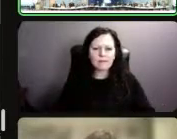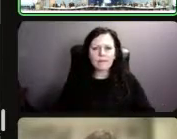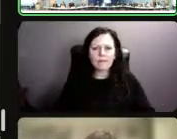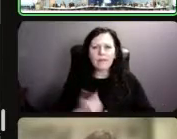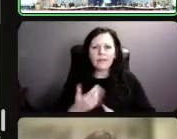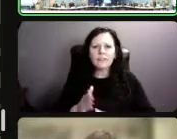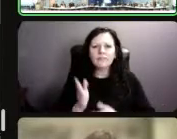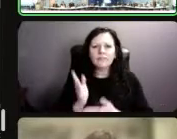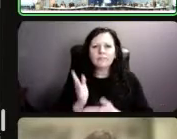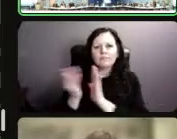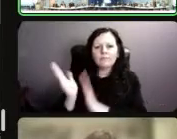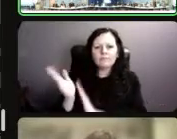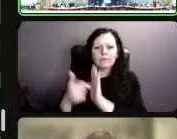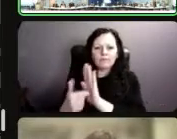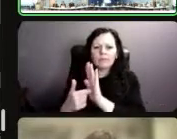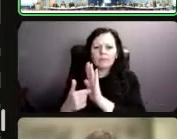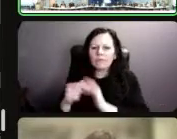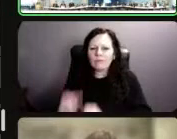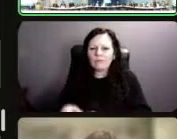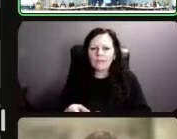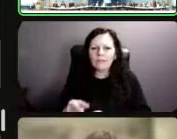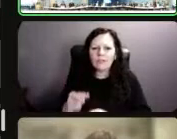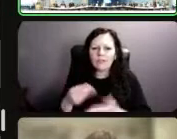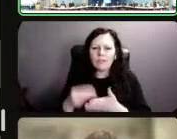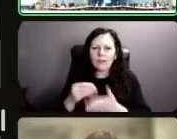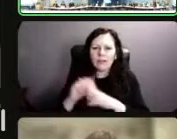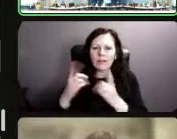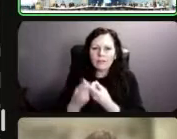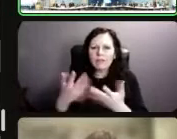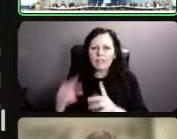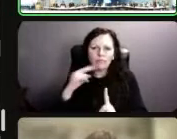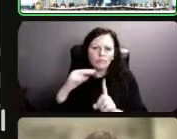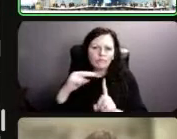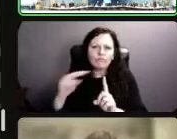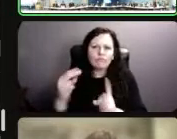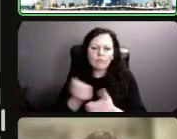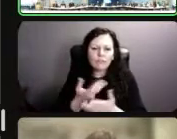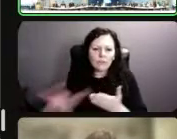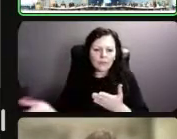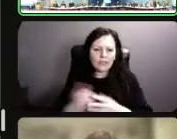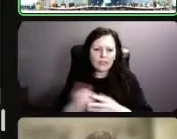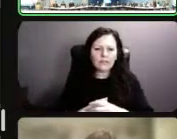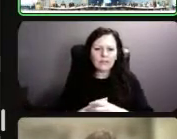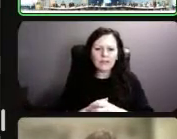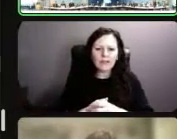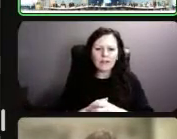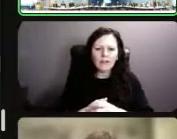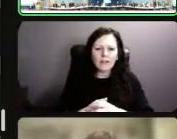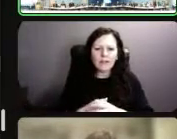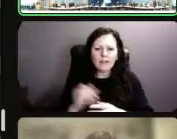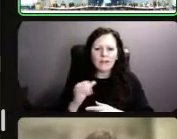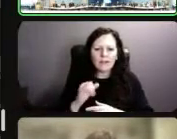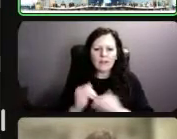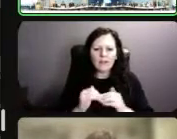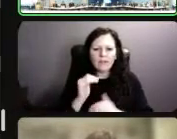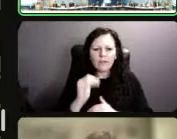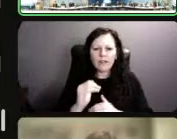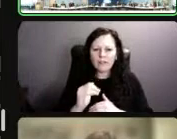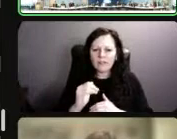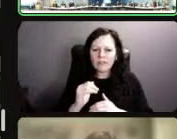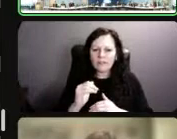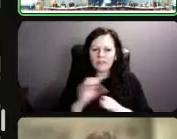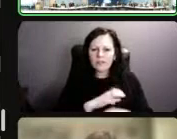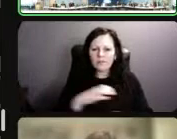QUESTIONS AS TO THESE WE DIDN'T